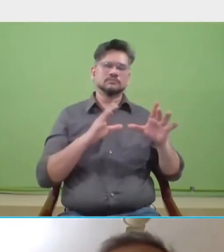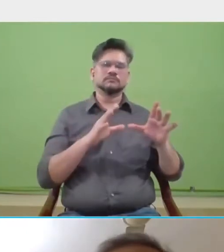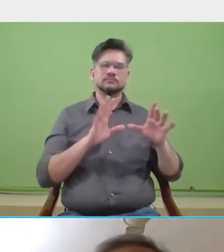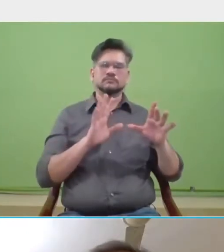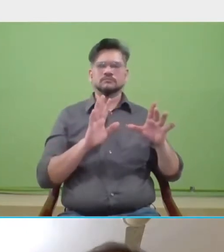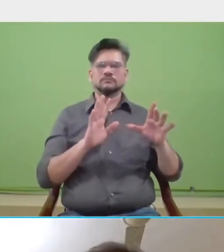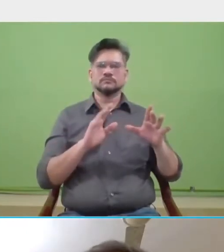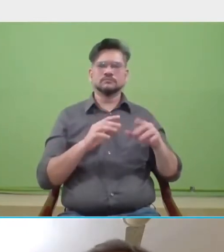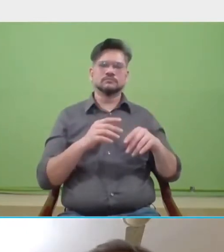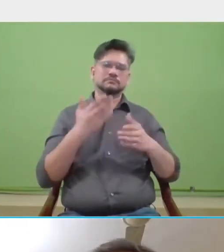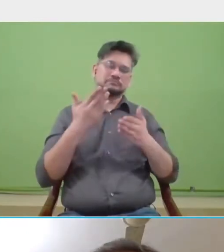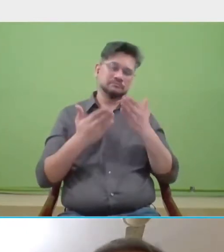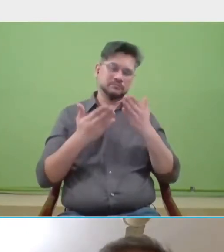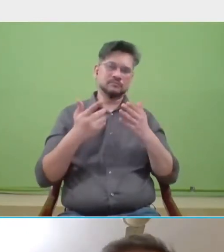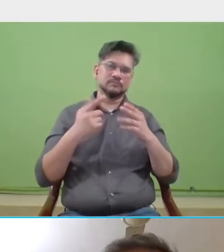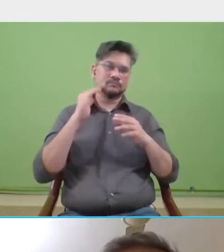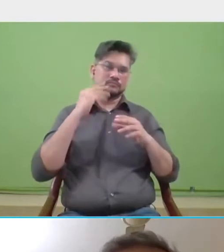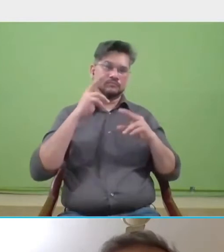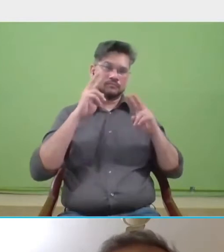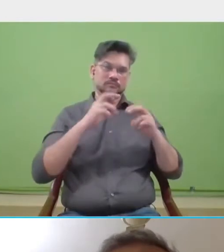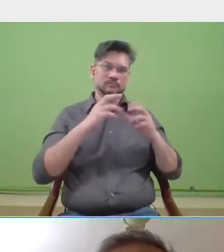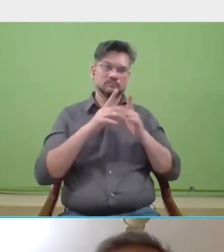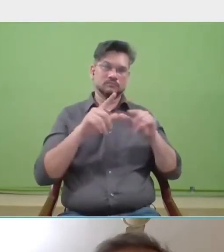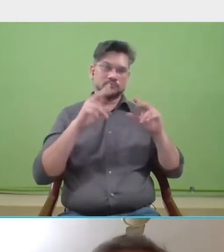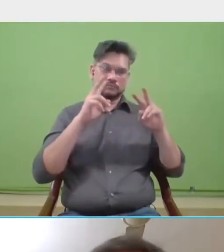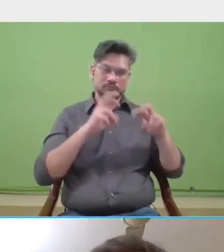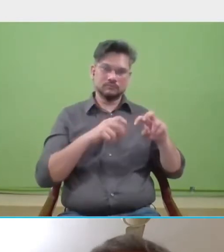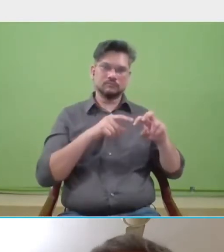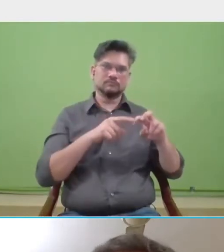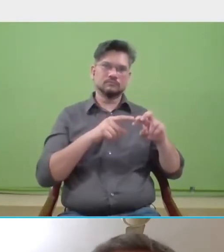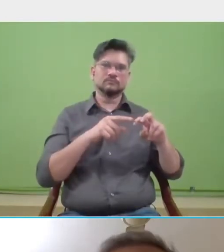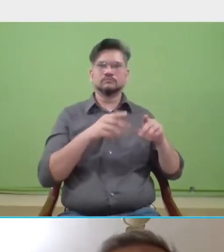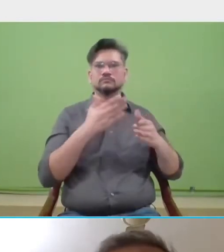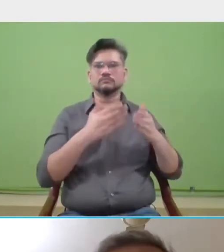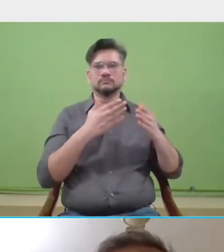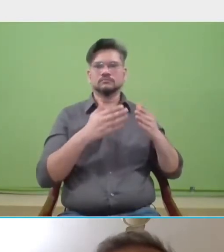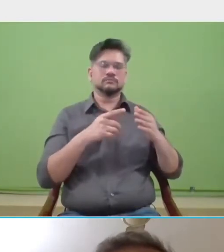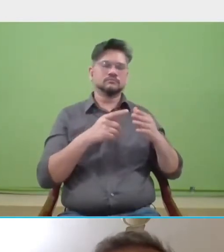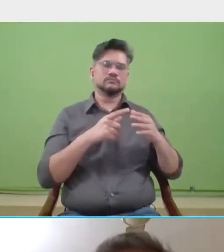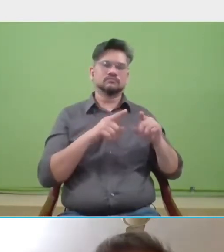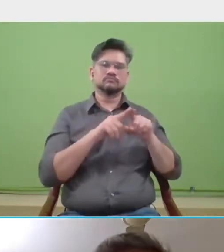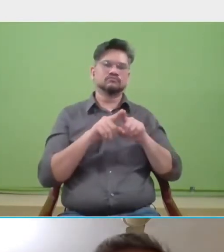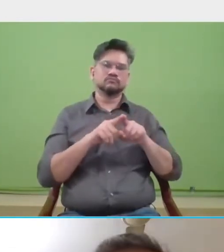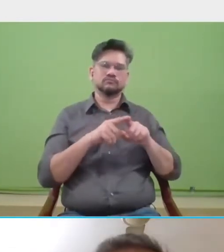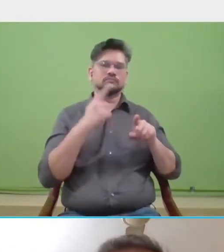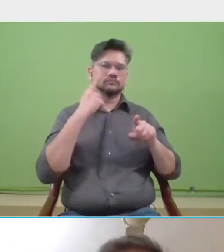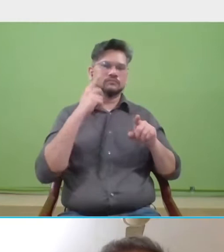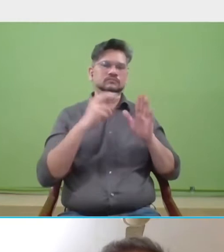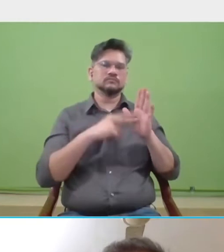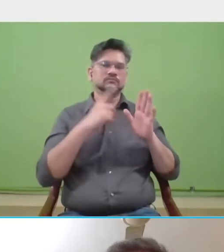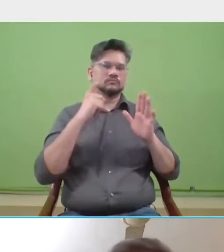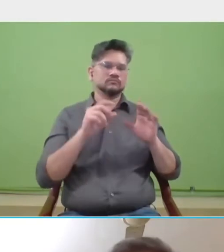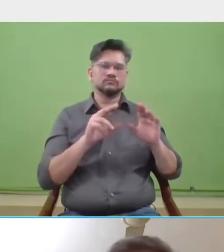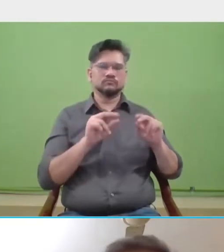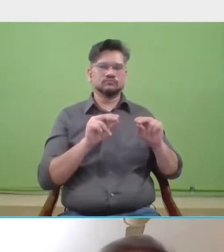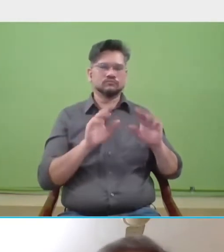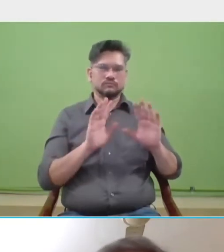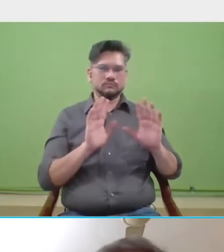You find that it is actually not that you know commonly iconic so iconic meaning like that say